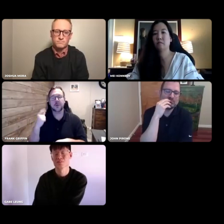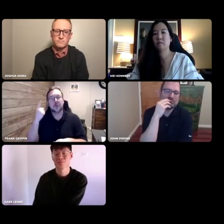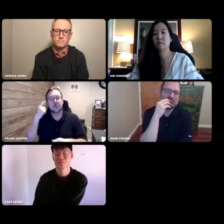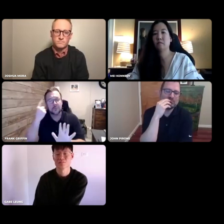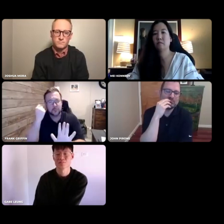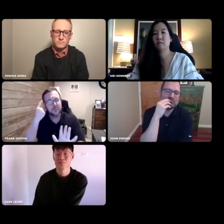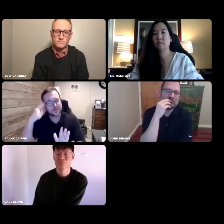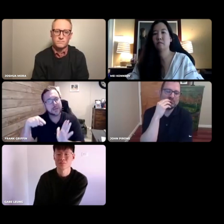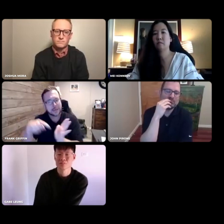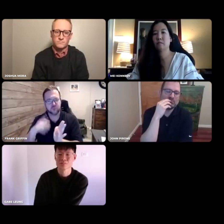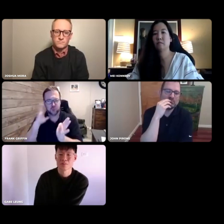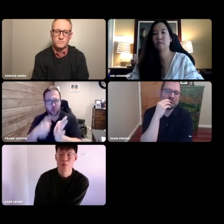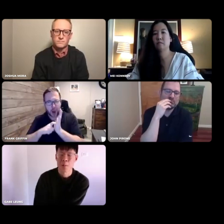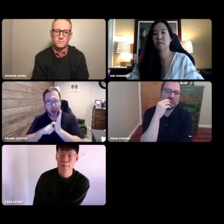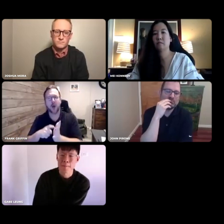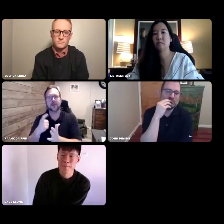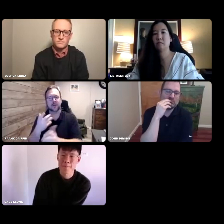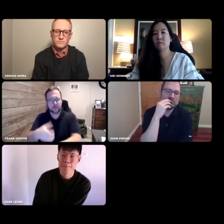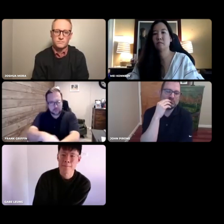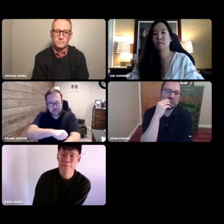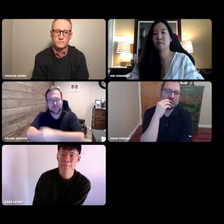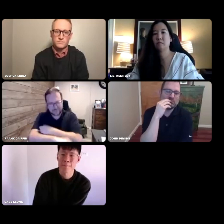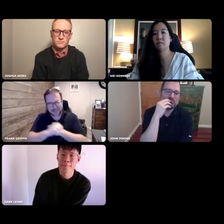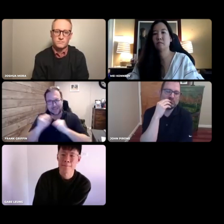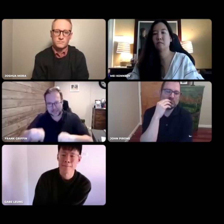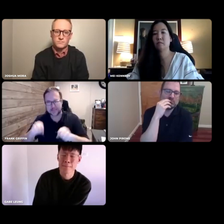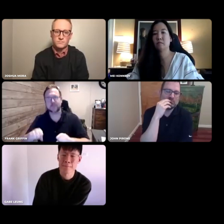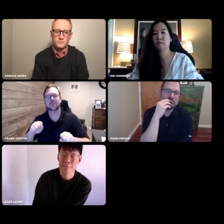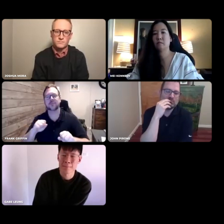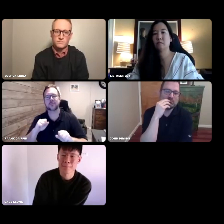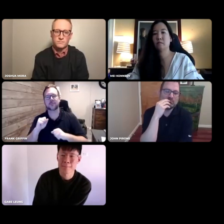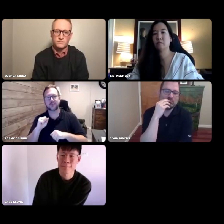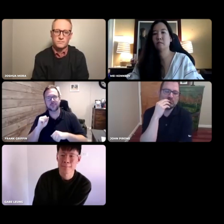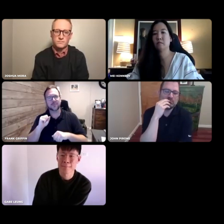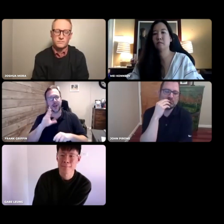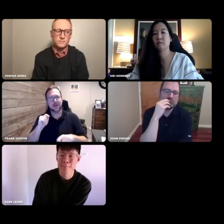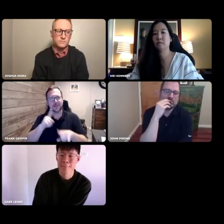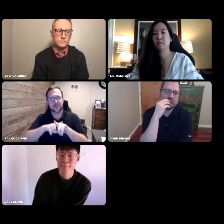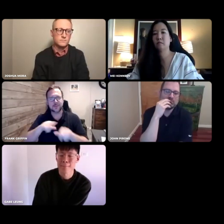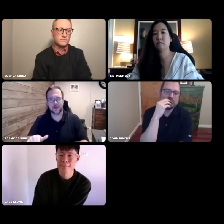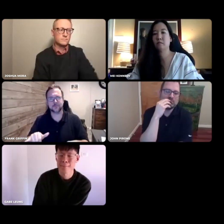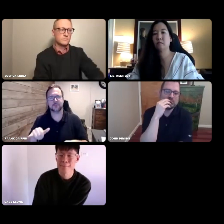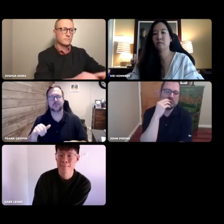Don't try to do more than what you're comfortable with. This is going to require a lot of work.